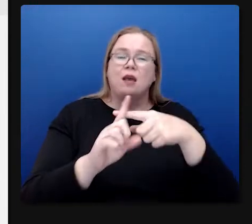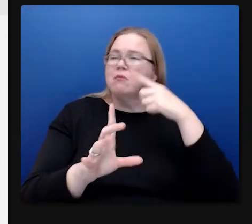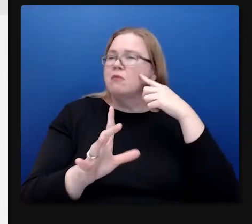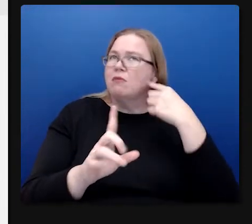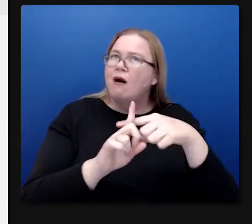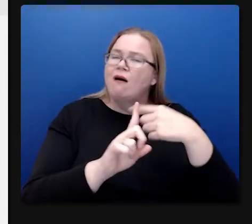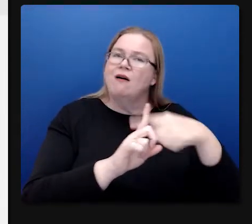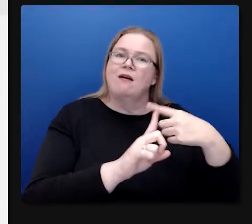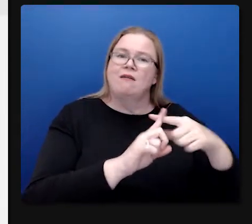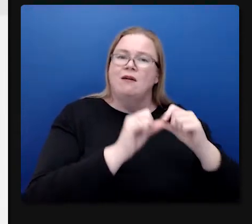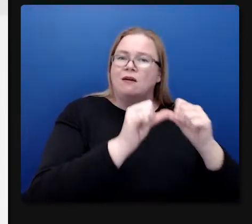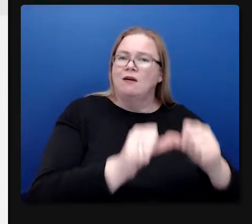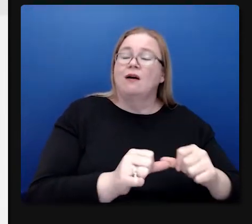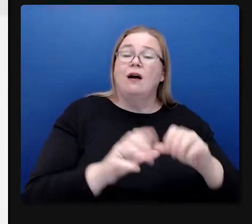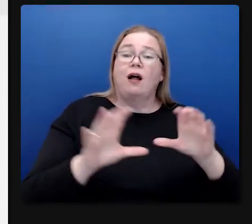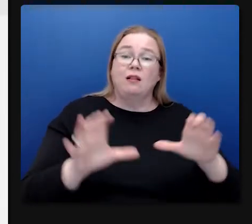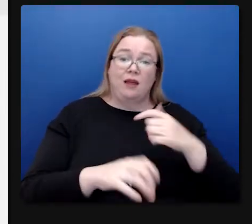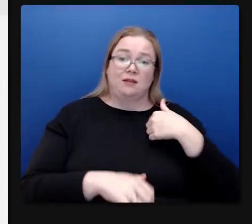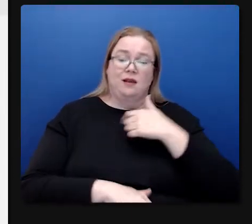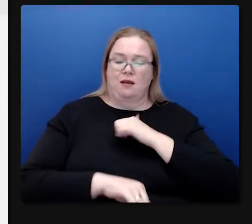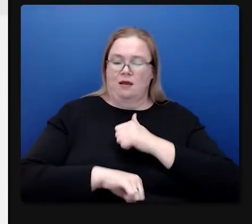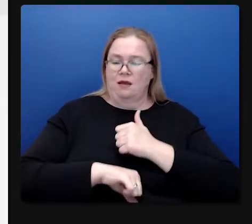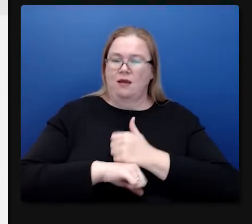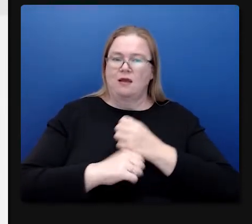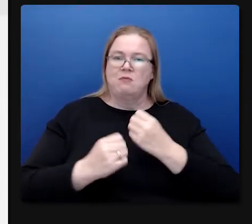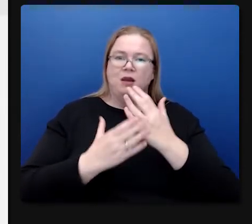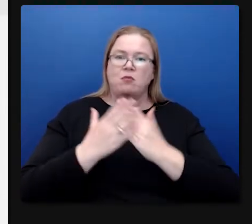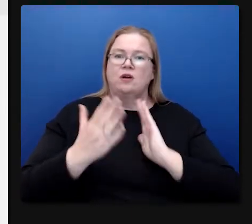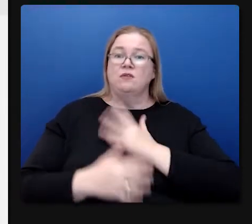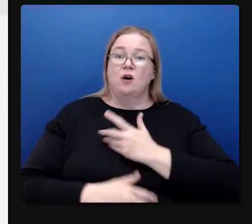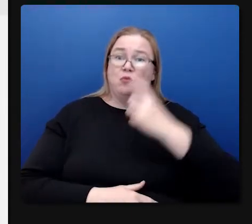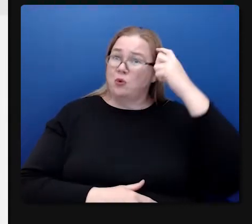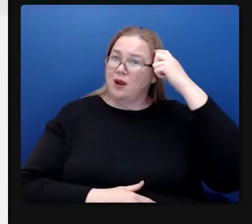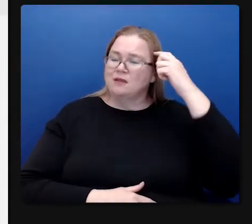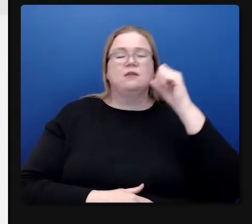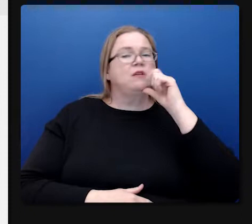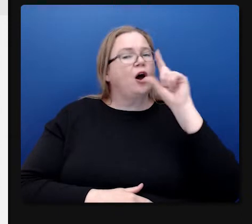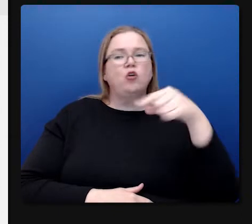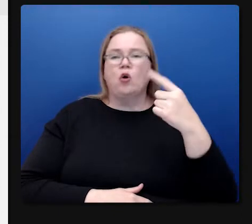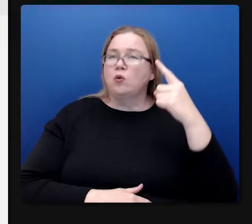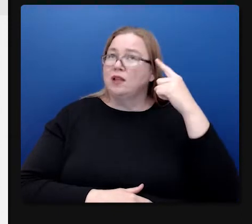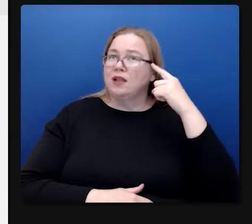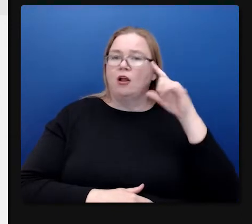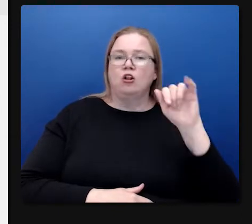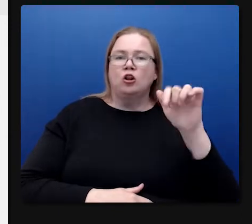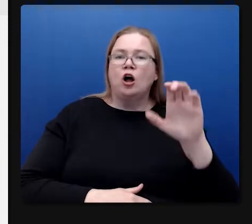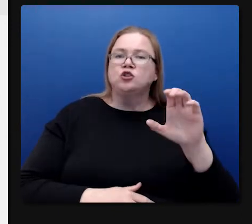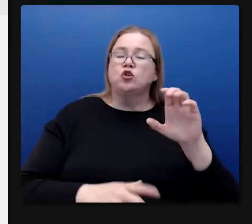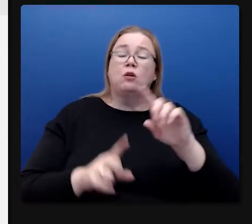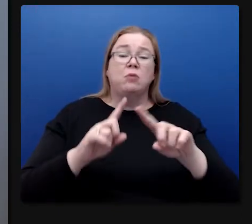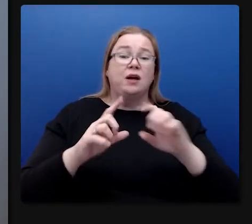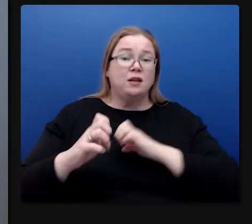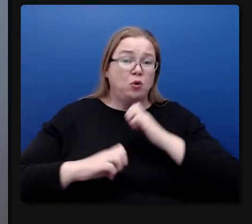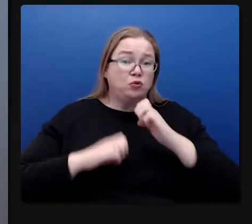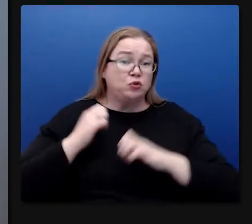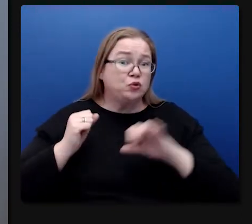It allows us to activate all areas of our brain, not just the logical ones, but also the emotional ones,